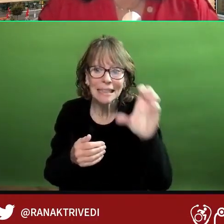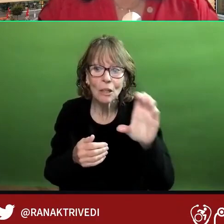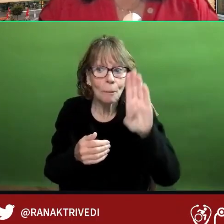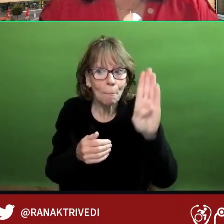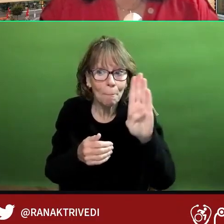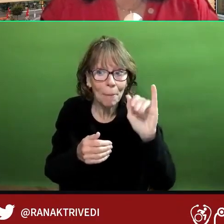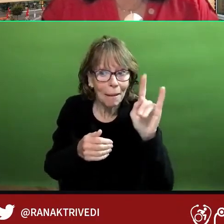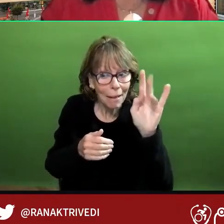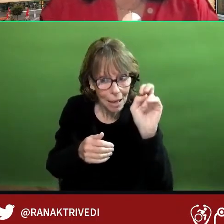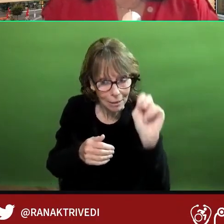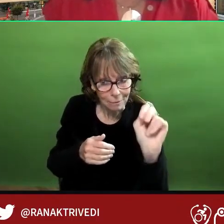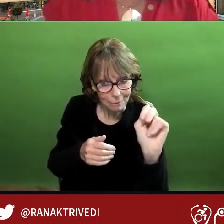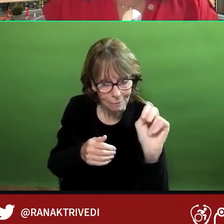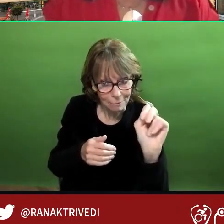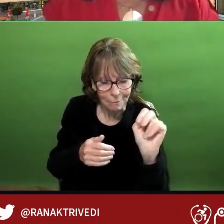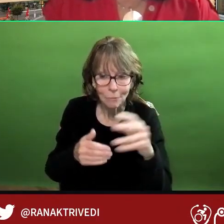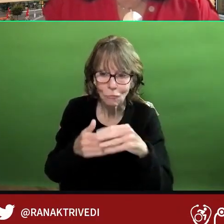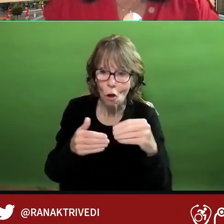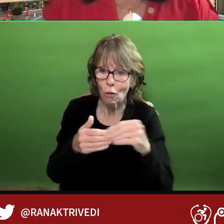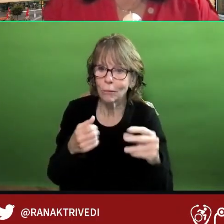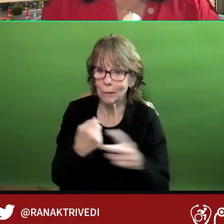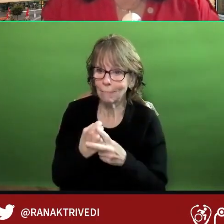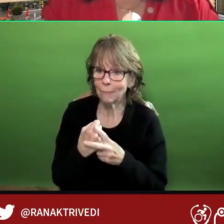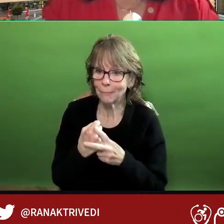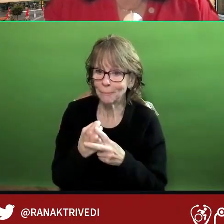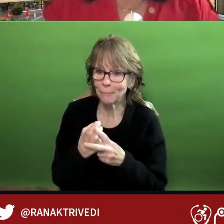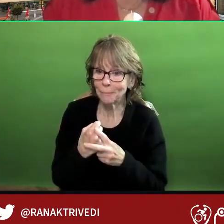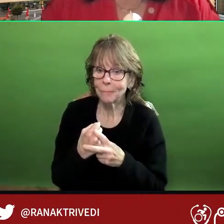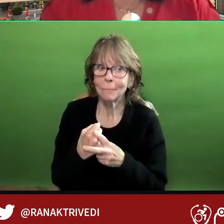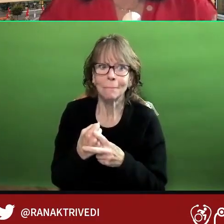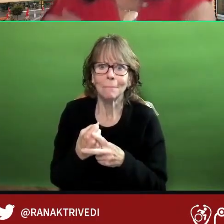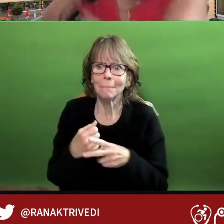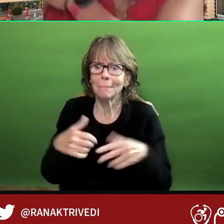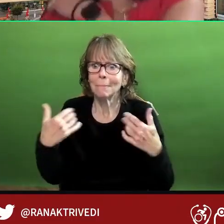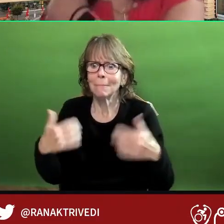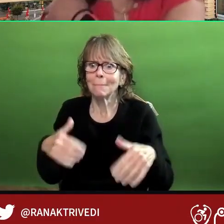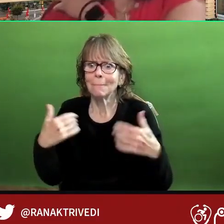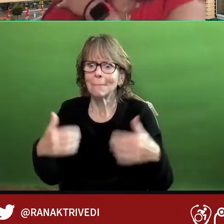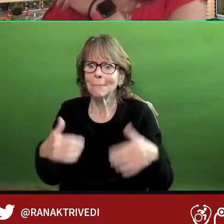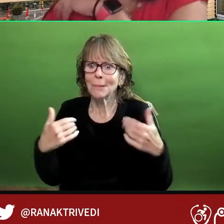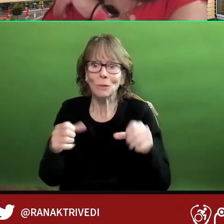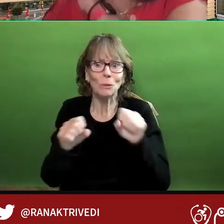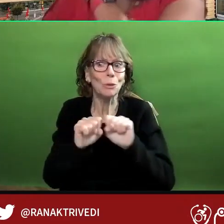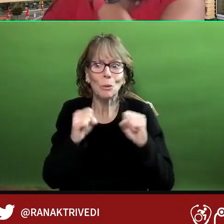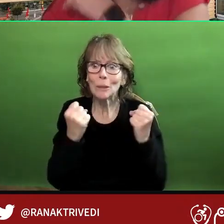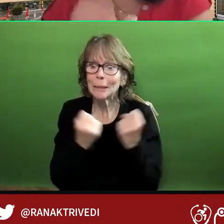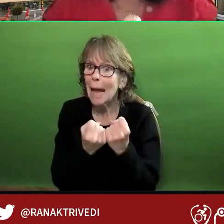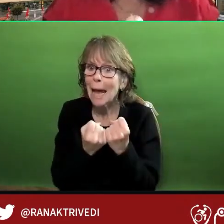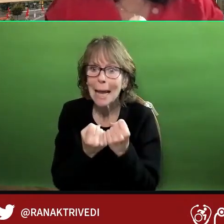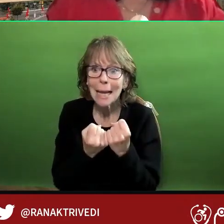the United States. This is a huge amount that the society is benefiting as well as